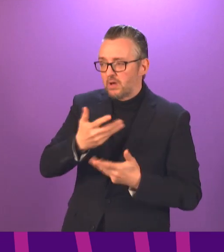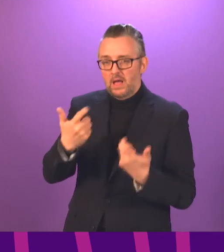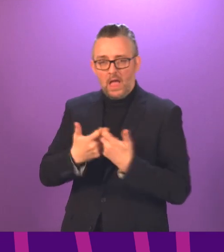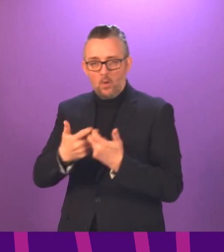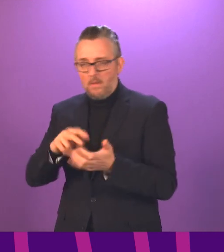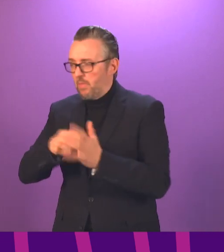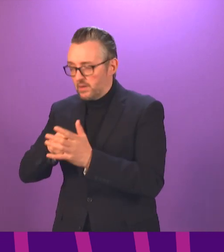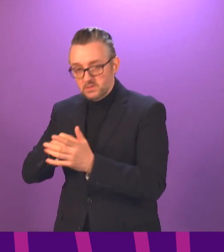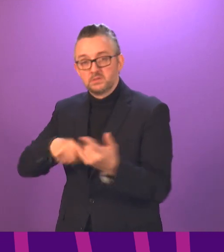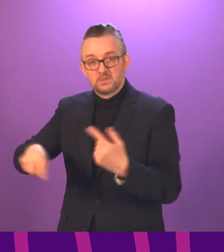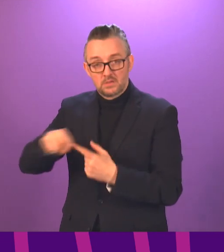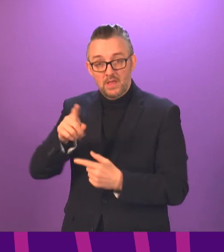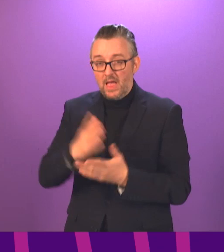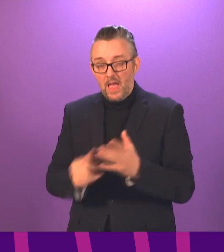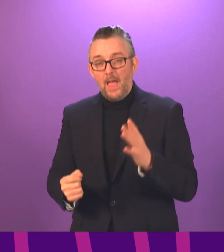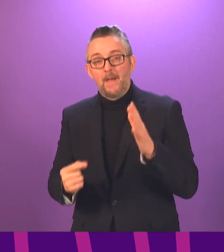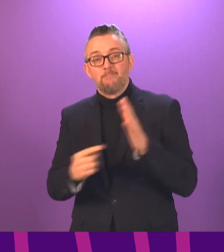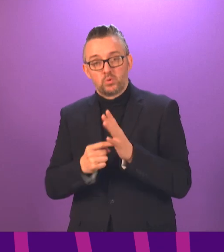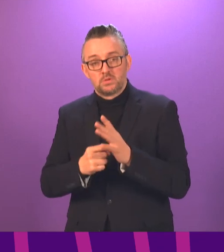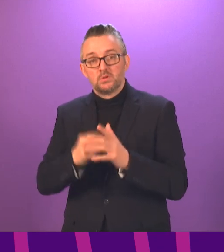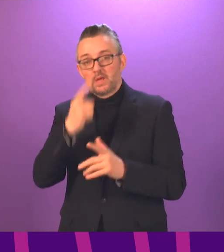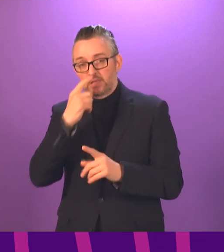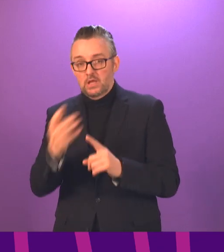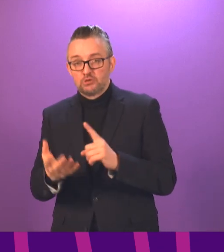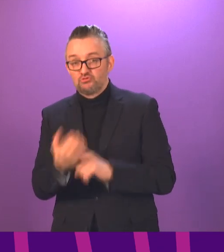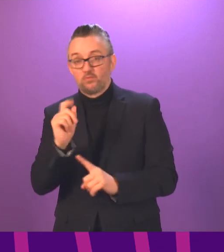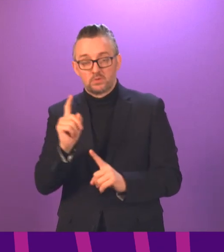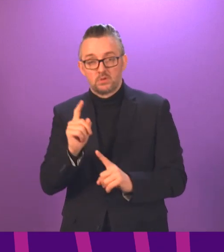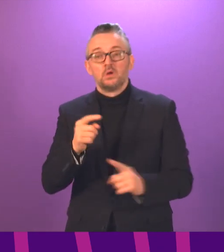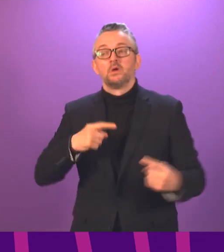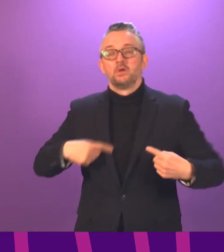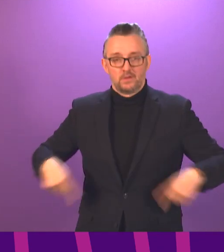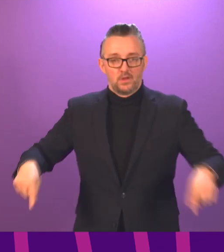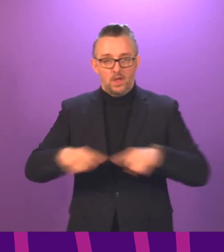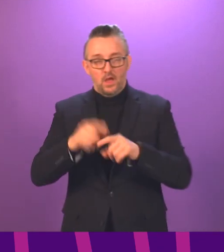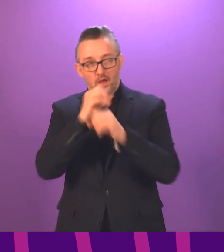discussions are important to achieving a shared understanding of what will happen in practice.